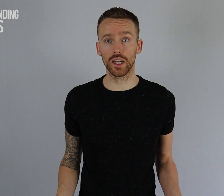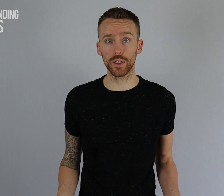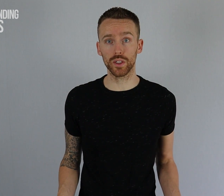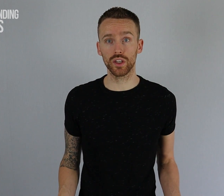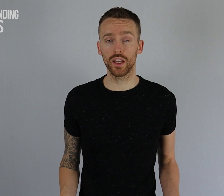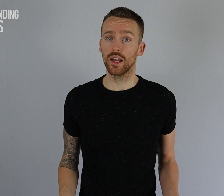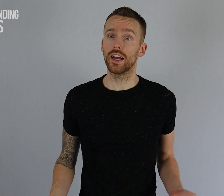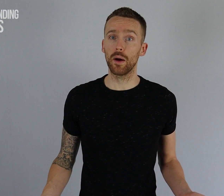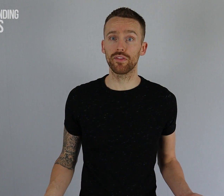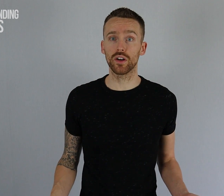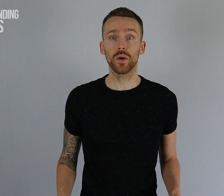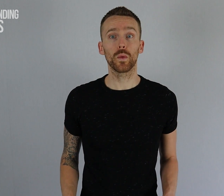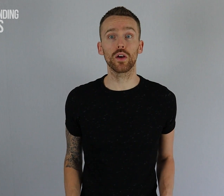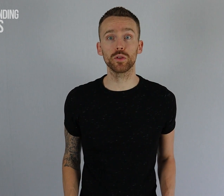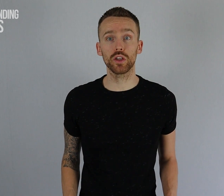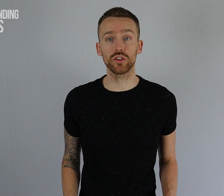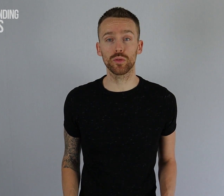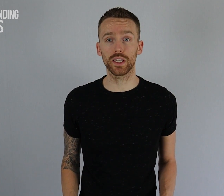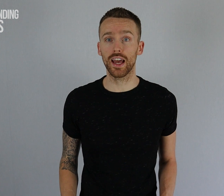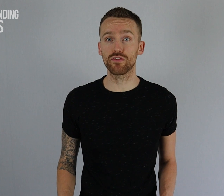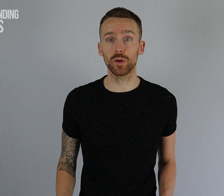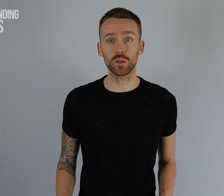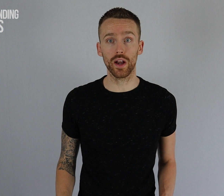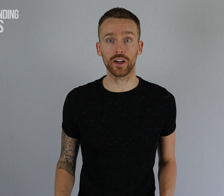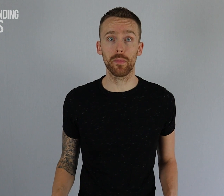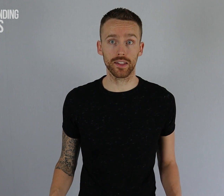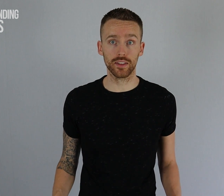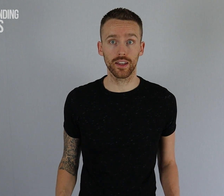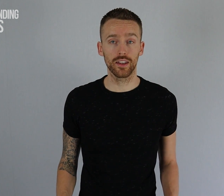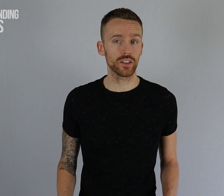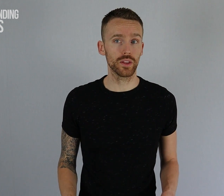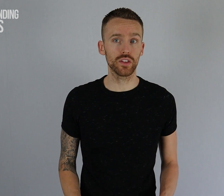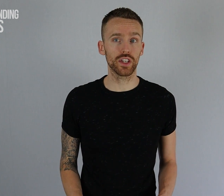Sign Language however we're going to be assuming that everybody is wearing a mask. So in this